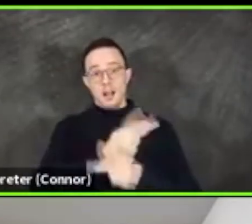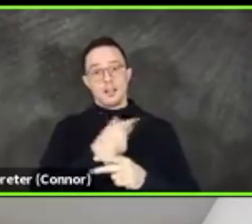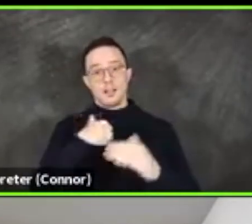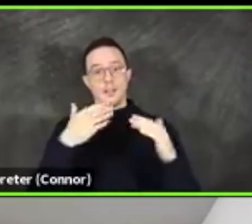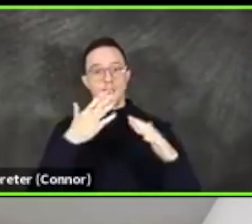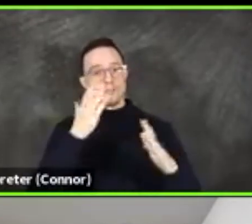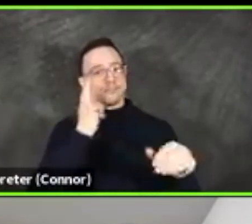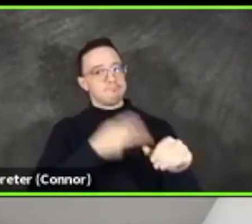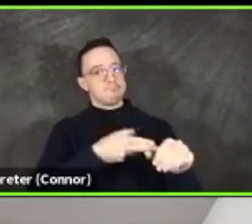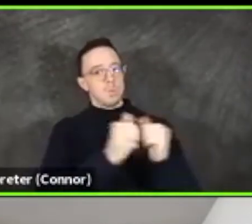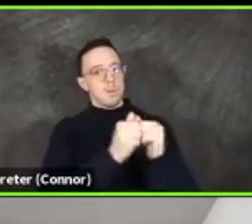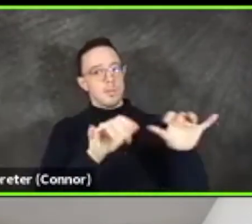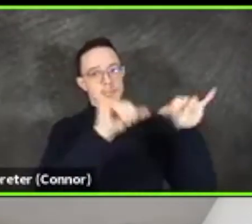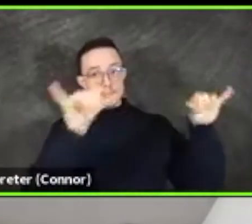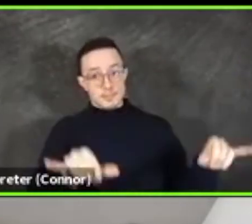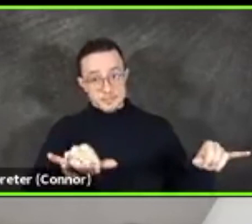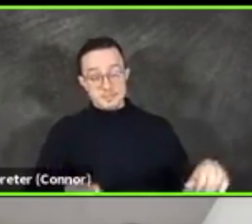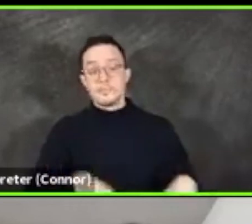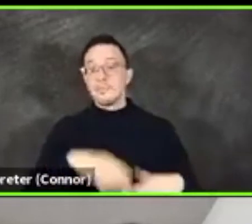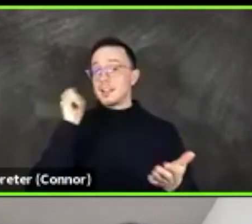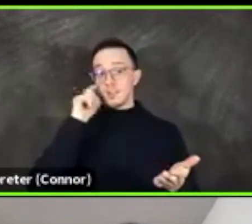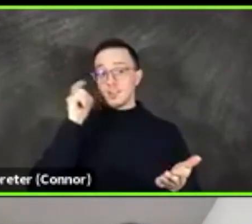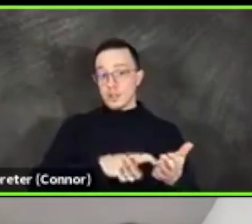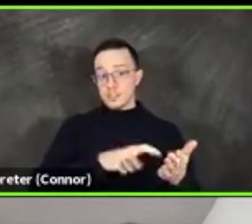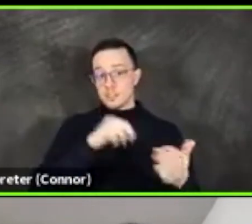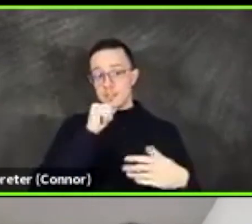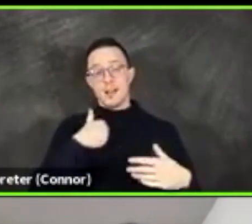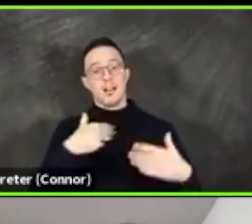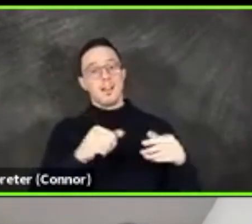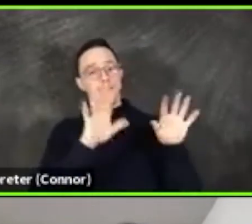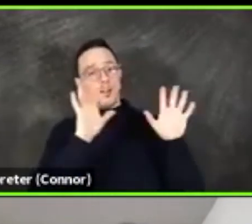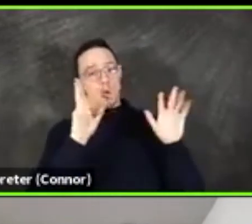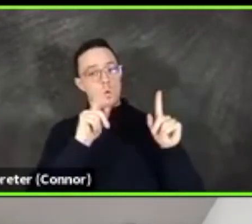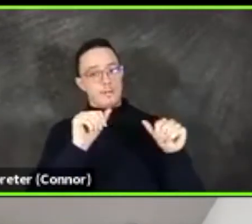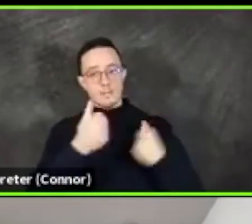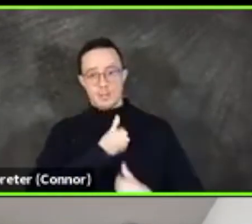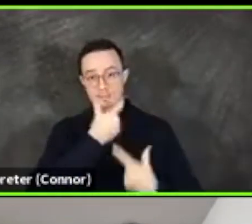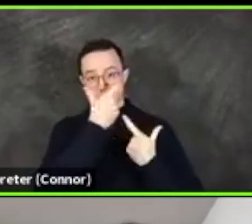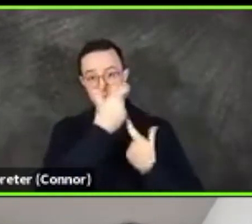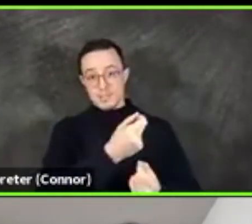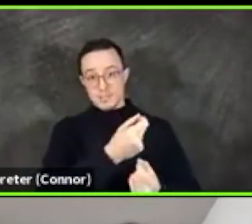TO ACKNOWLEDGE,. AND NOT LET GO OF SELF-INTEREST, TO KEEP THAT WITH US, BECAUSE THAT'S WHERE WE'RE STARTING FROM.